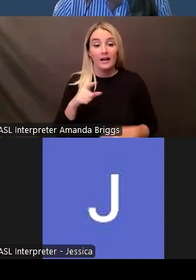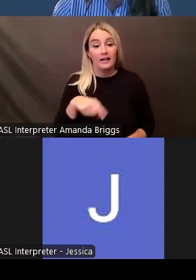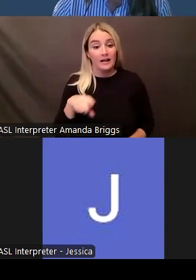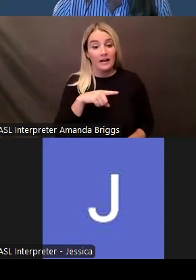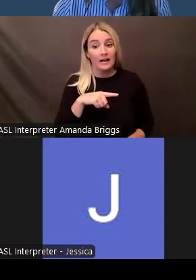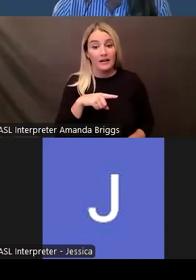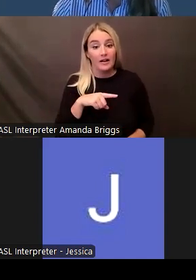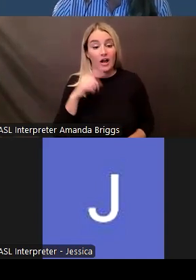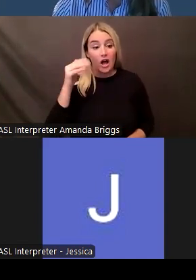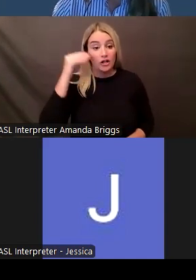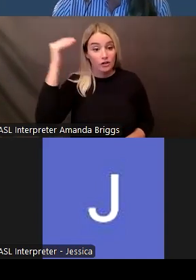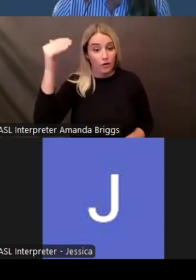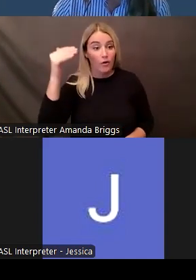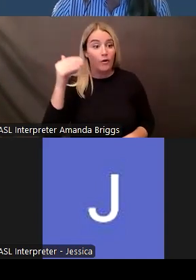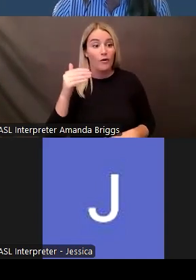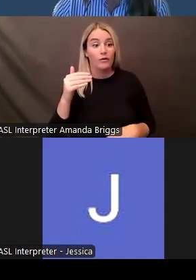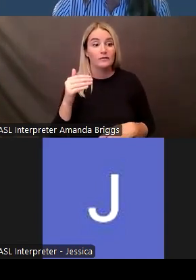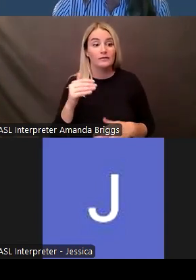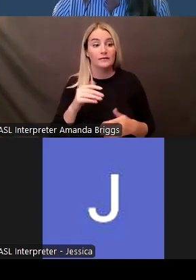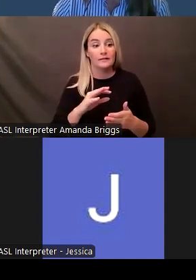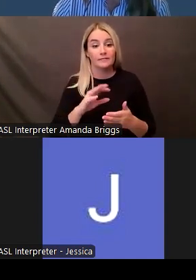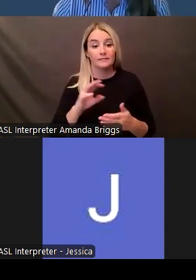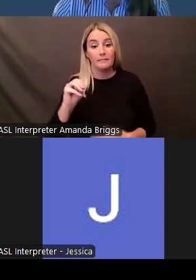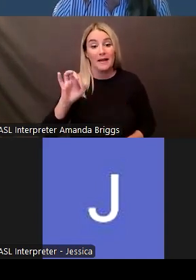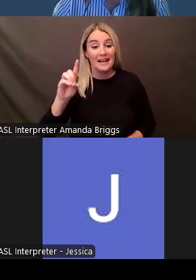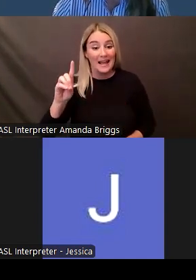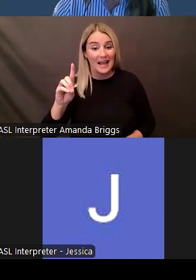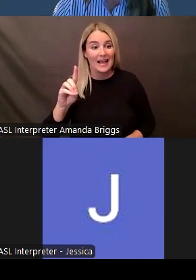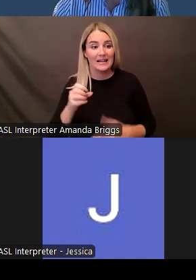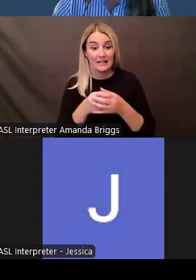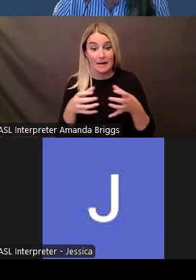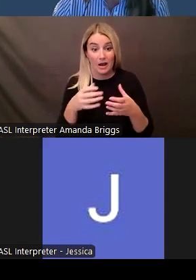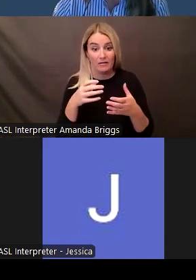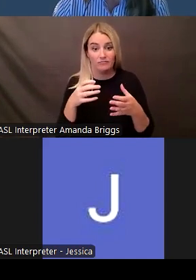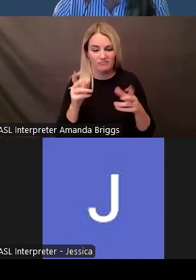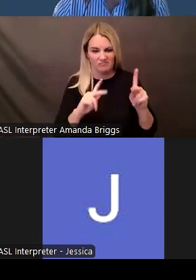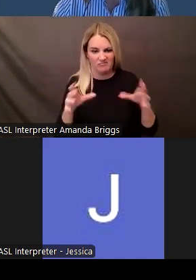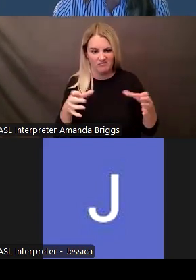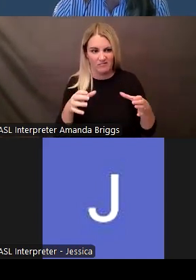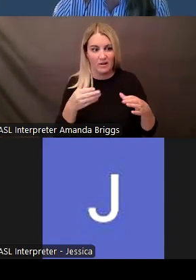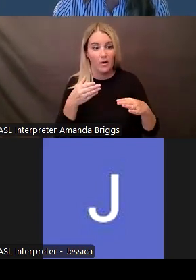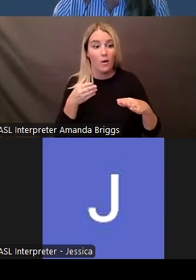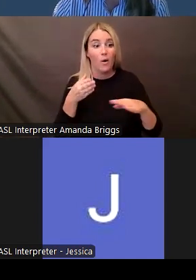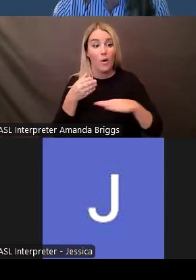expansion population who make over 100% of the federal poverty level.